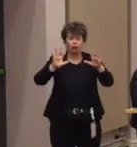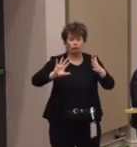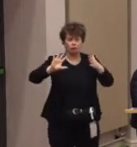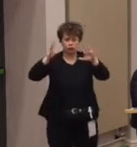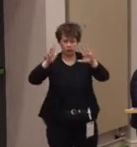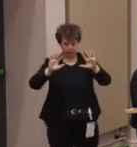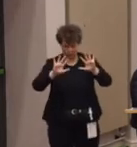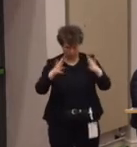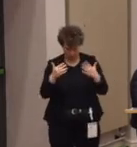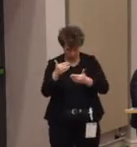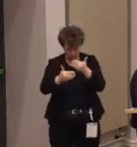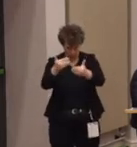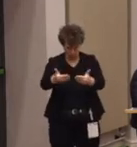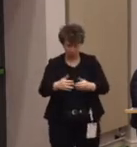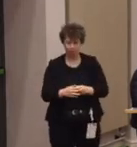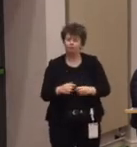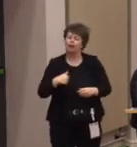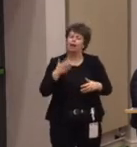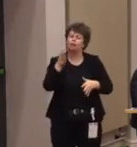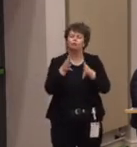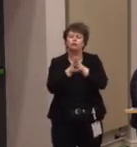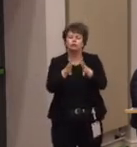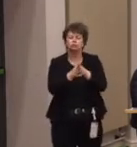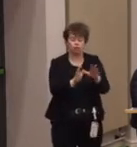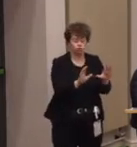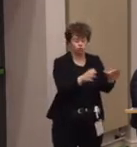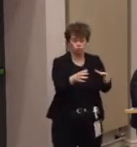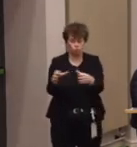experience and the realities related with the groups with multiple identities in the